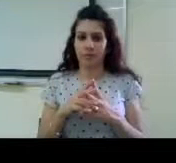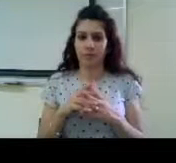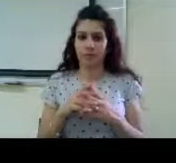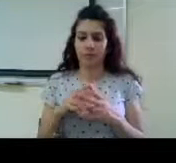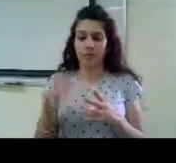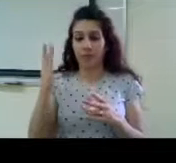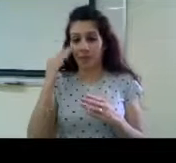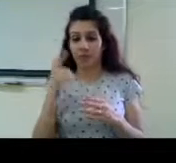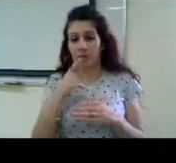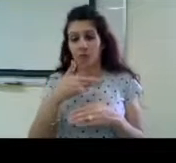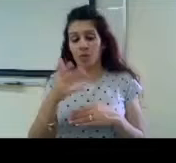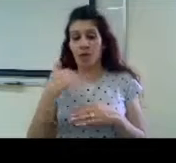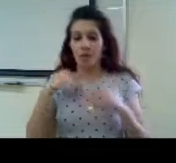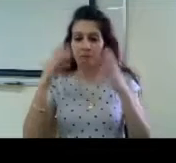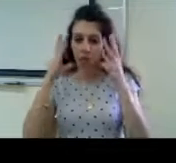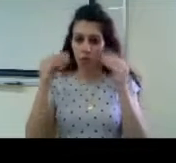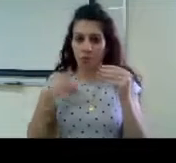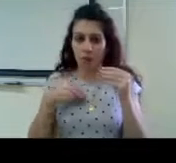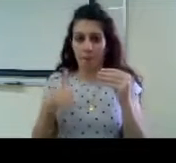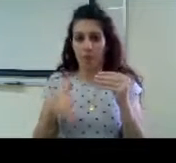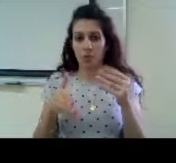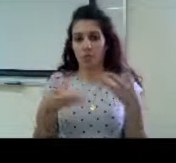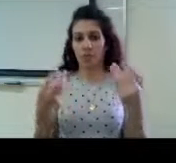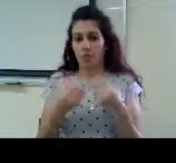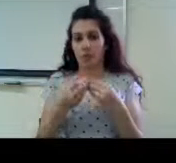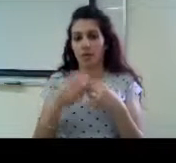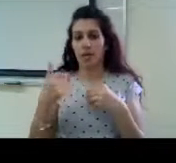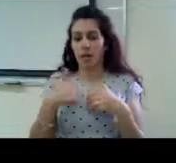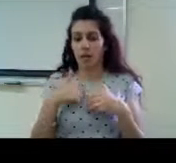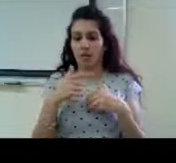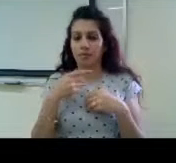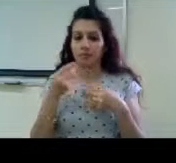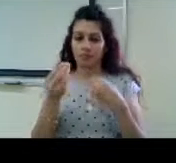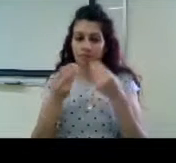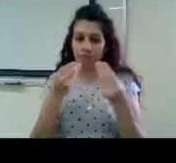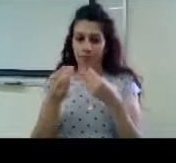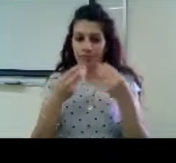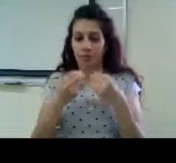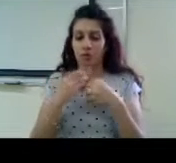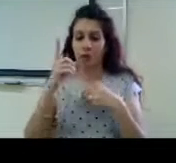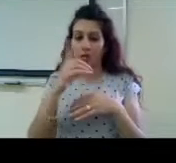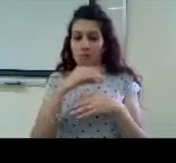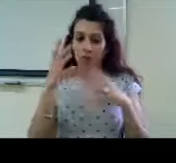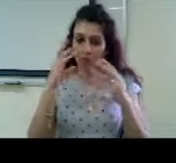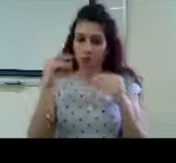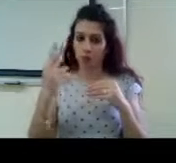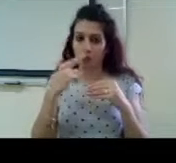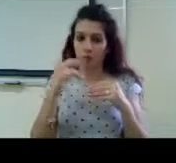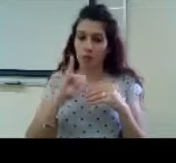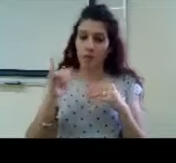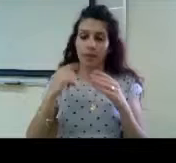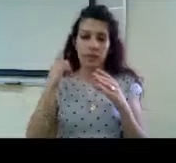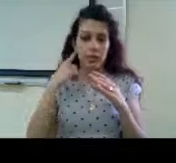the slide show now yeah maybe you still have to press a present present button